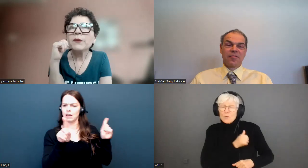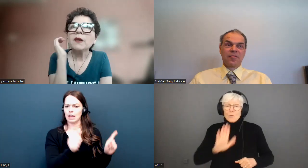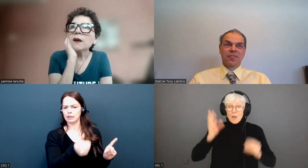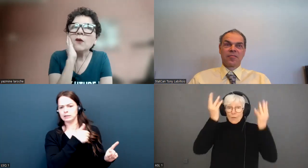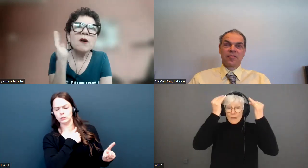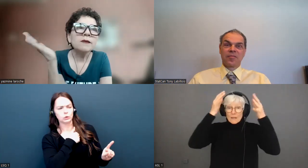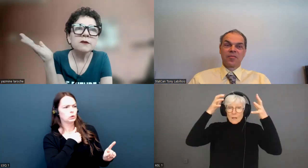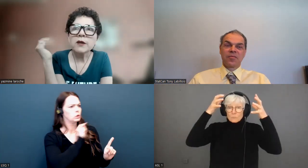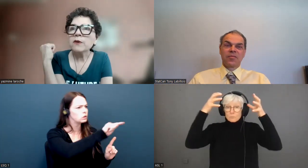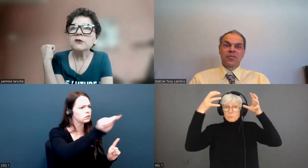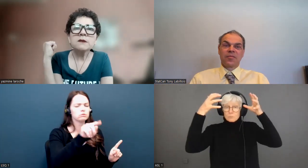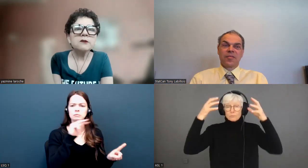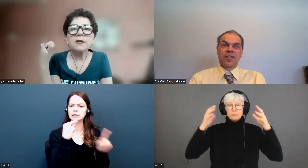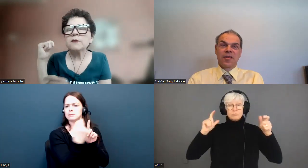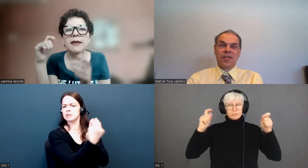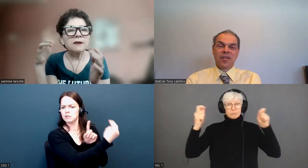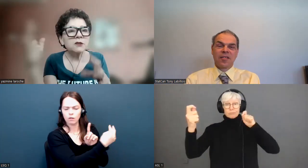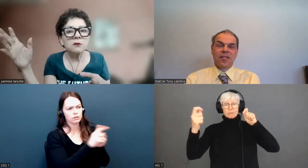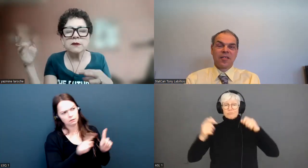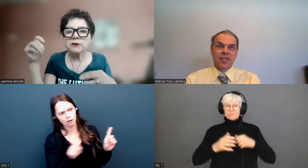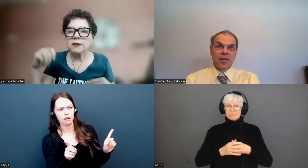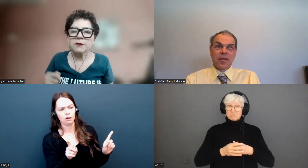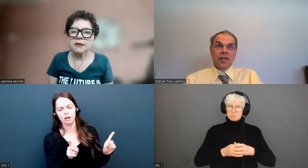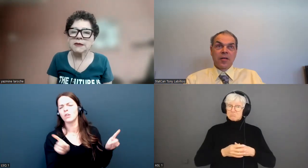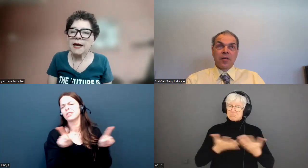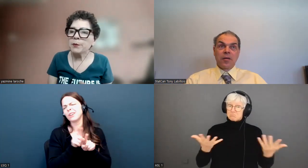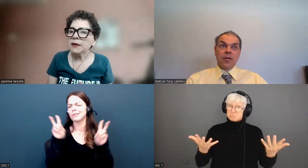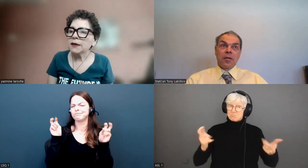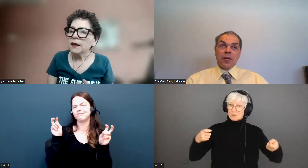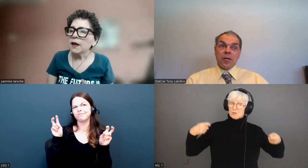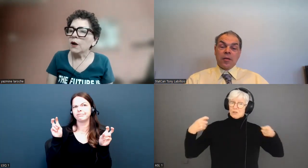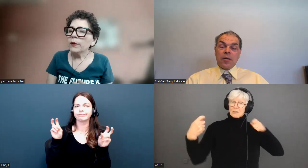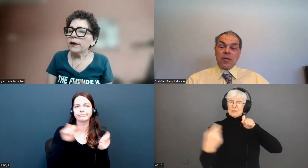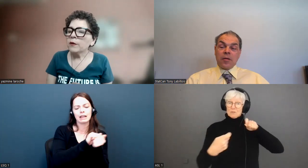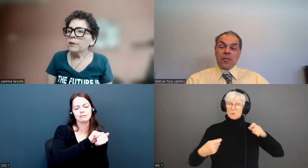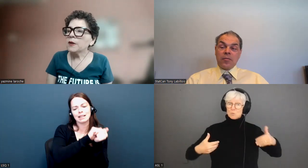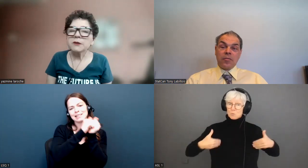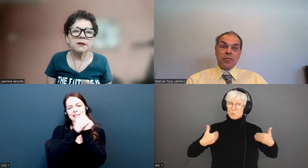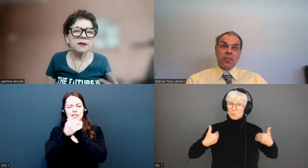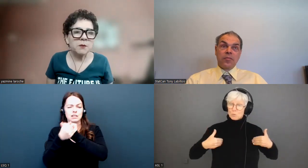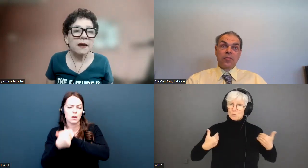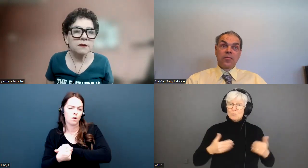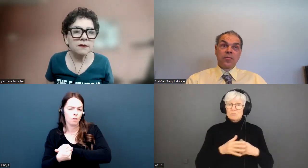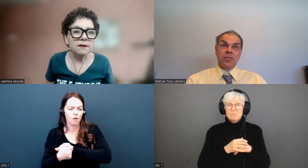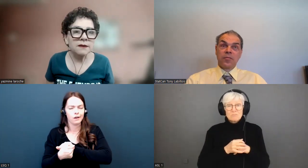is a college a generational shift and attitudinal shift that's happening where people just expect